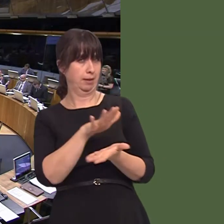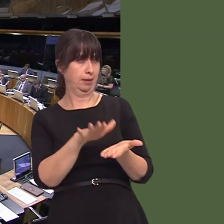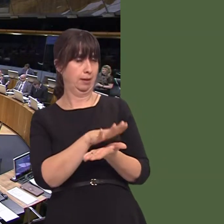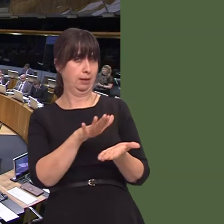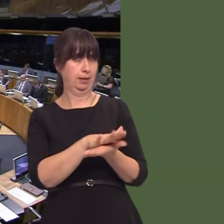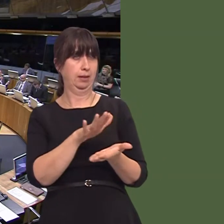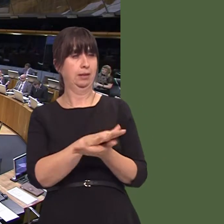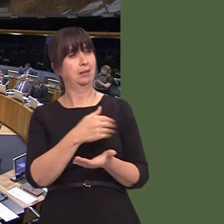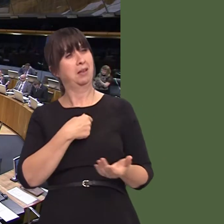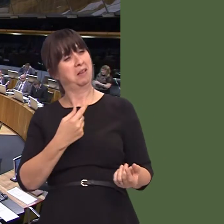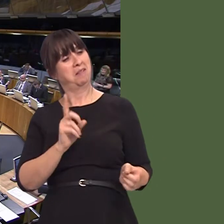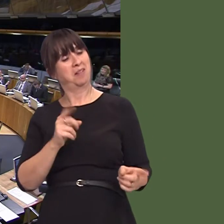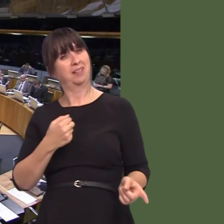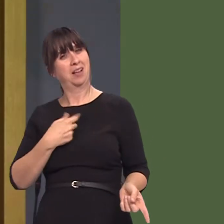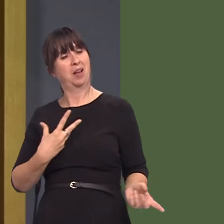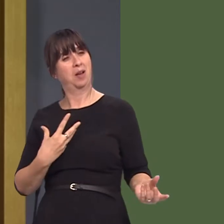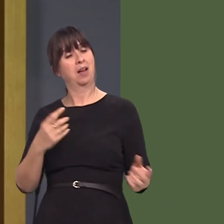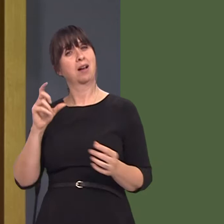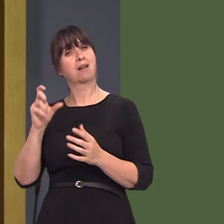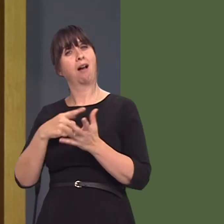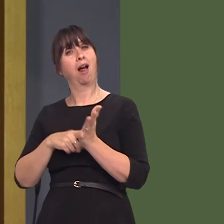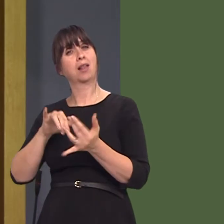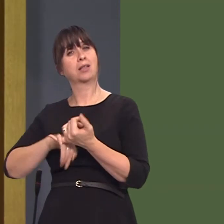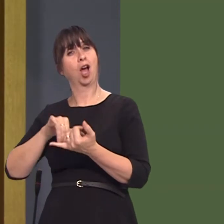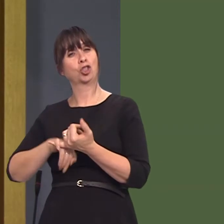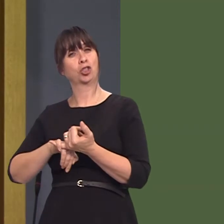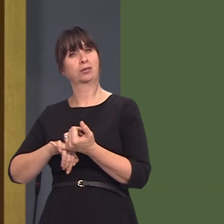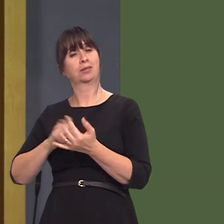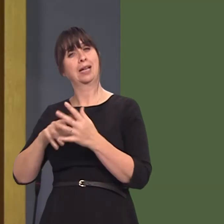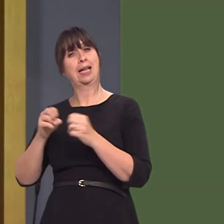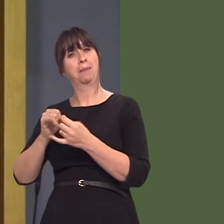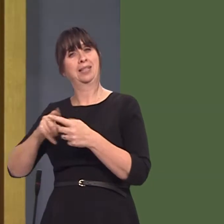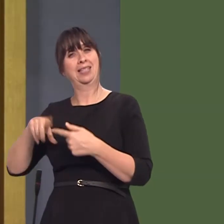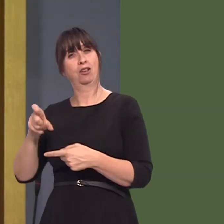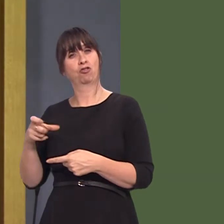a ëThe Big Issueí vendor, alongside Cabinet Secretary Carl Sargeant, taking part in that